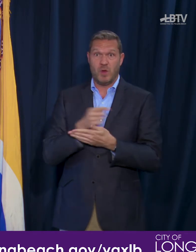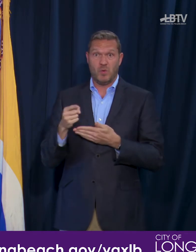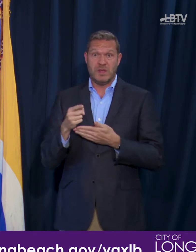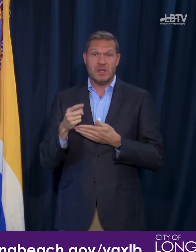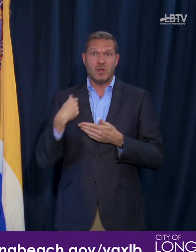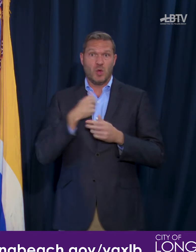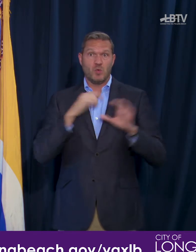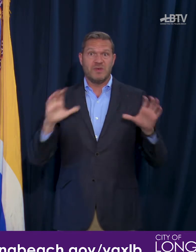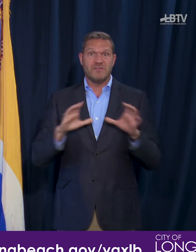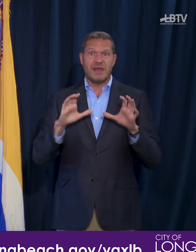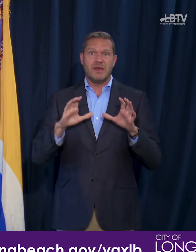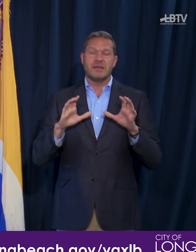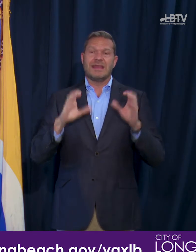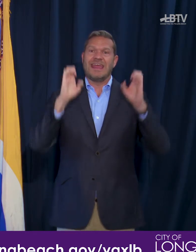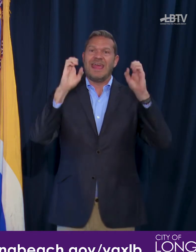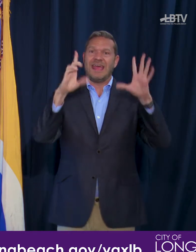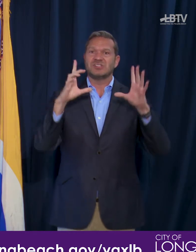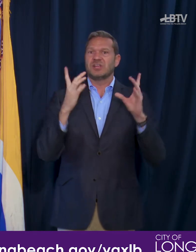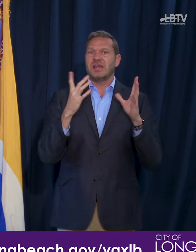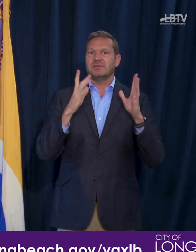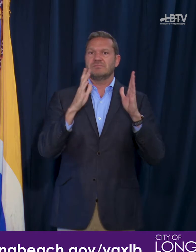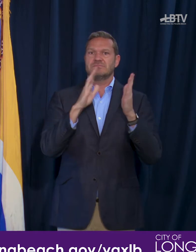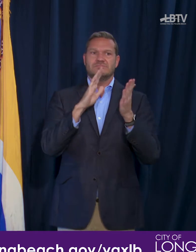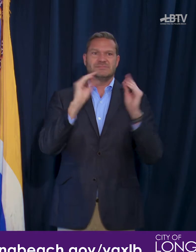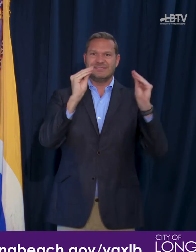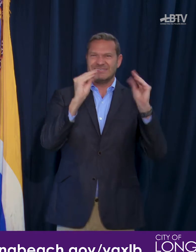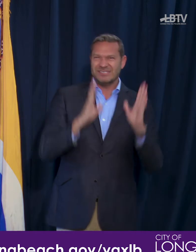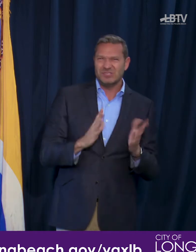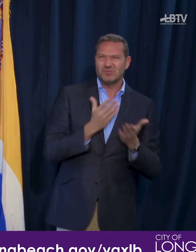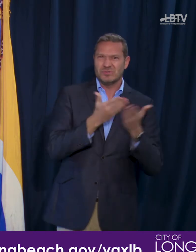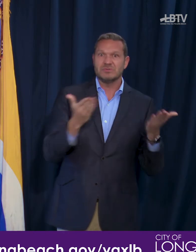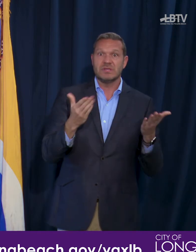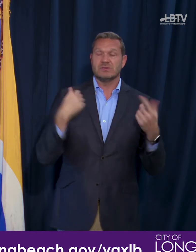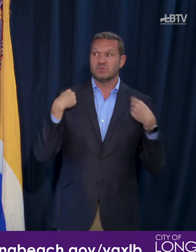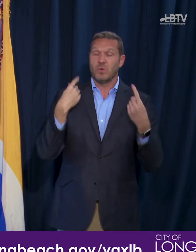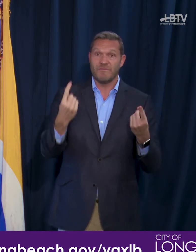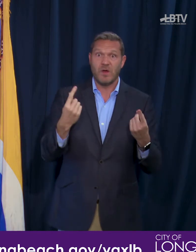We'd love to do more and people ask why aren't we open 24 hours a day or doing more.